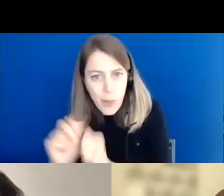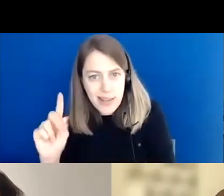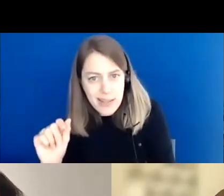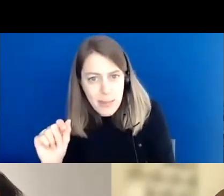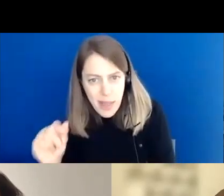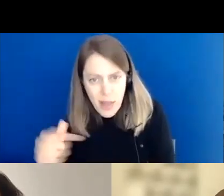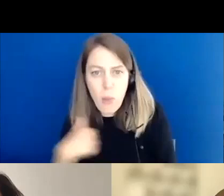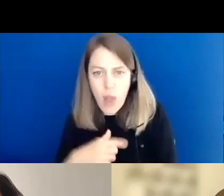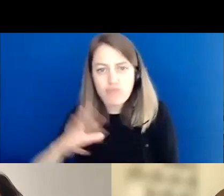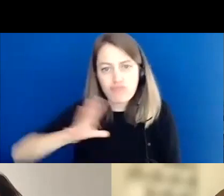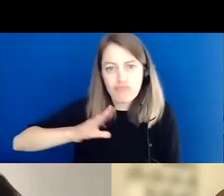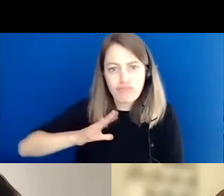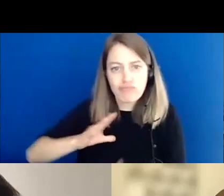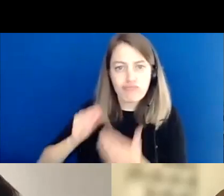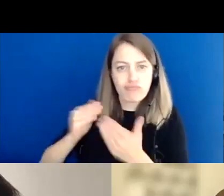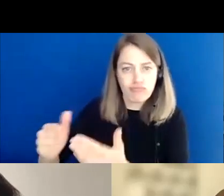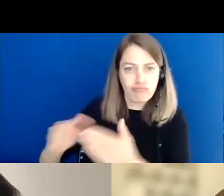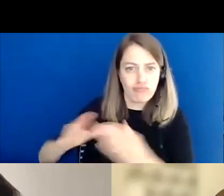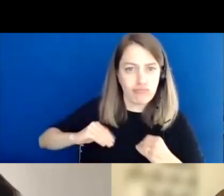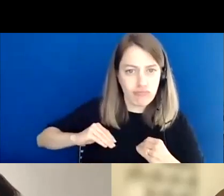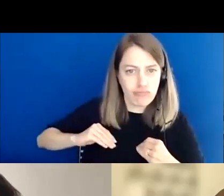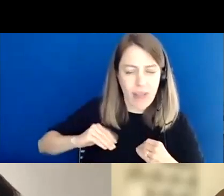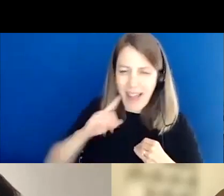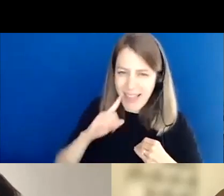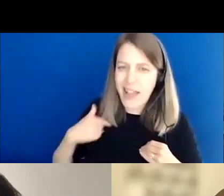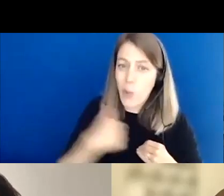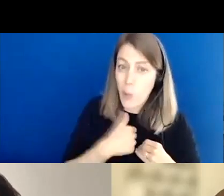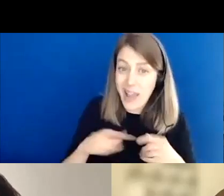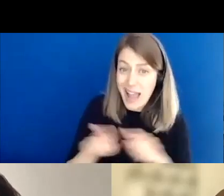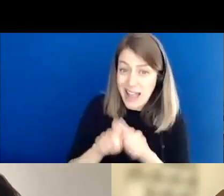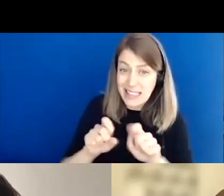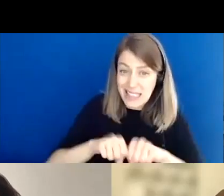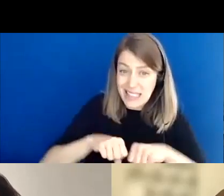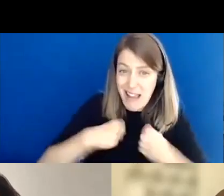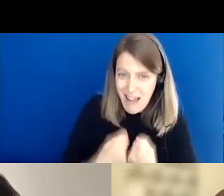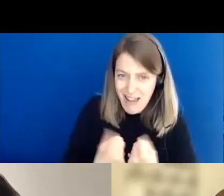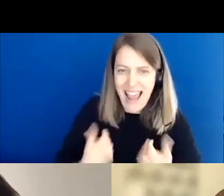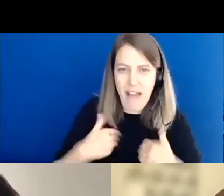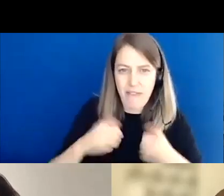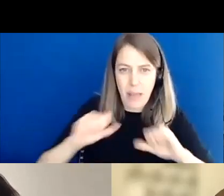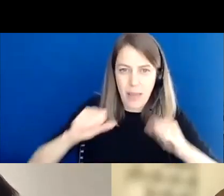a society have the ability to separate ourselves from people with disabilities and say,